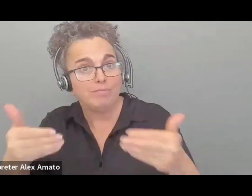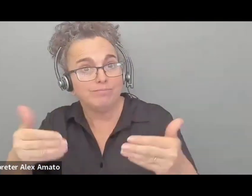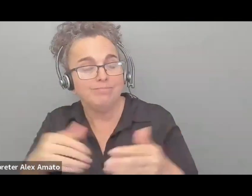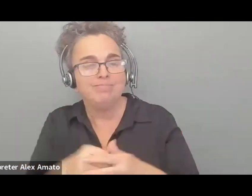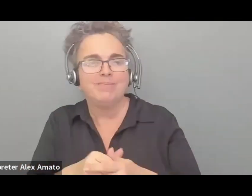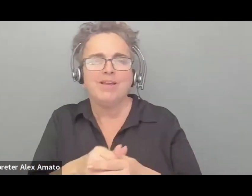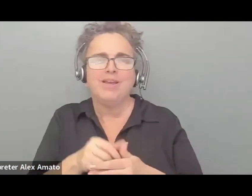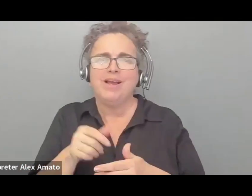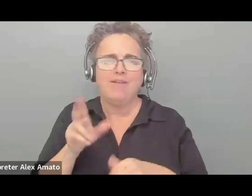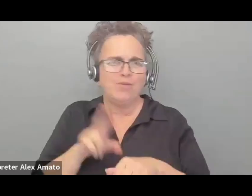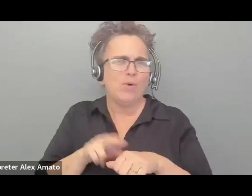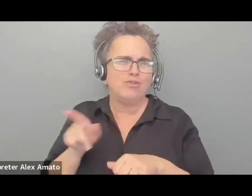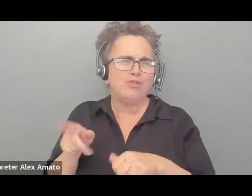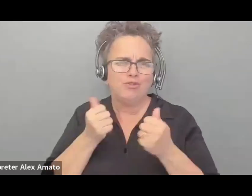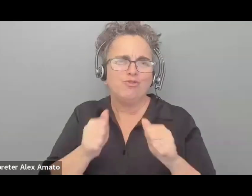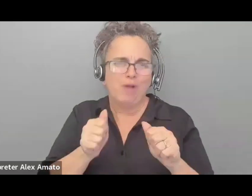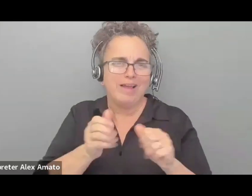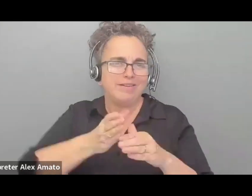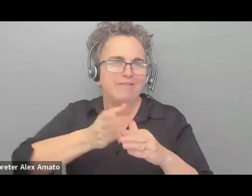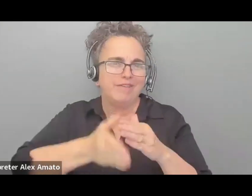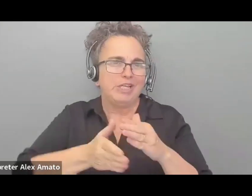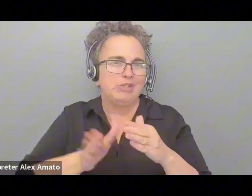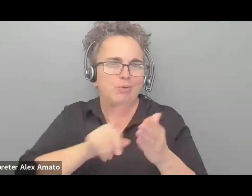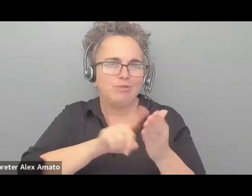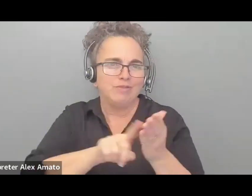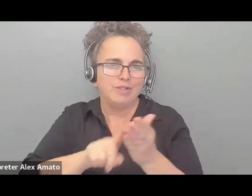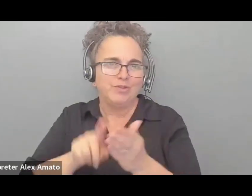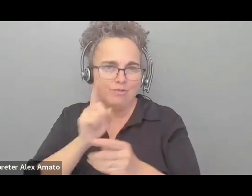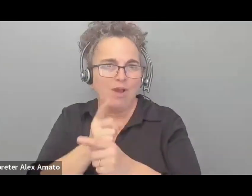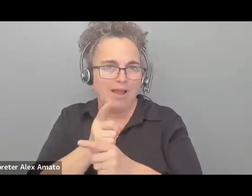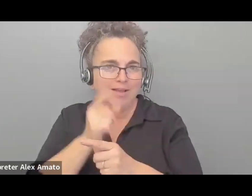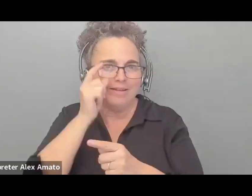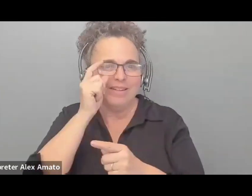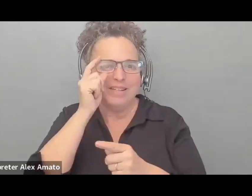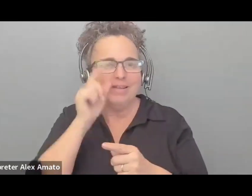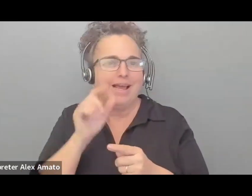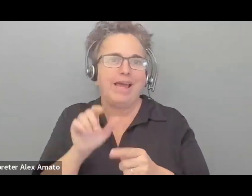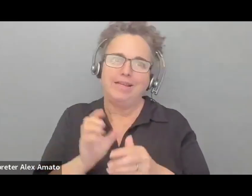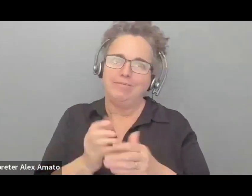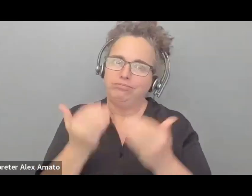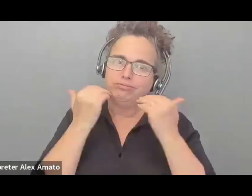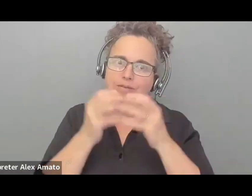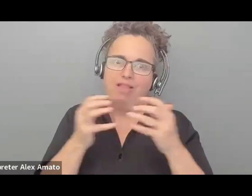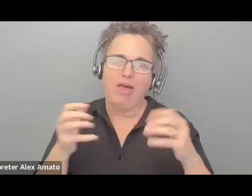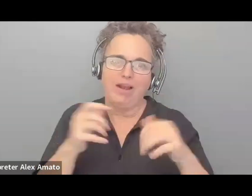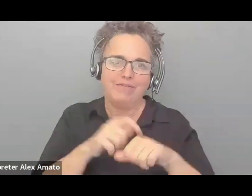and it not only is, you know, time consuming for the person who's agreed to be a part of your study,